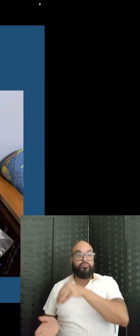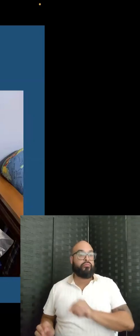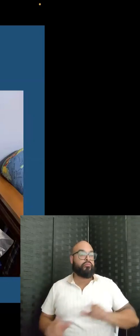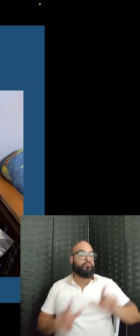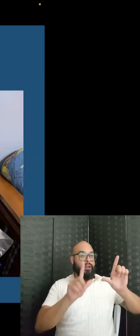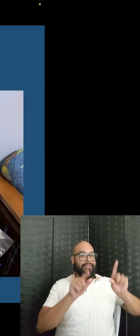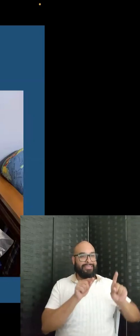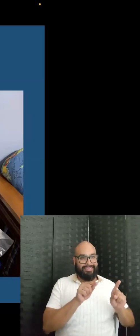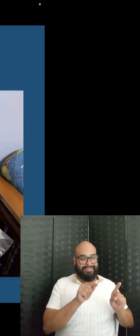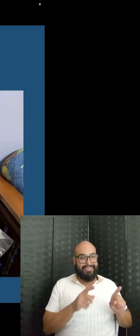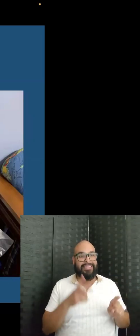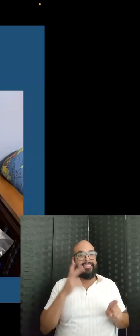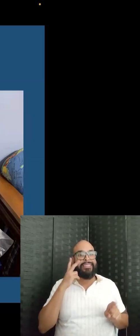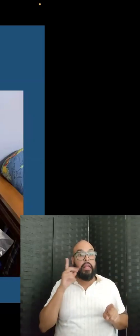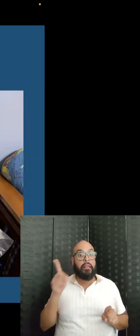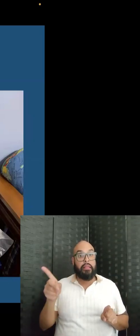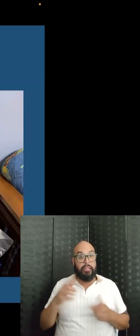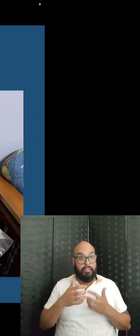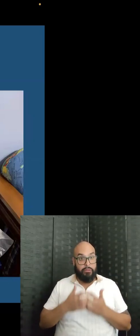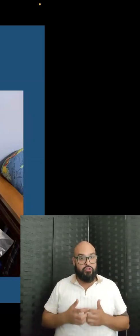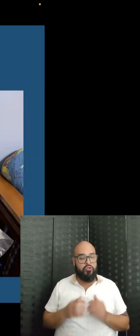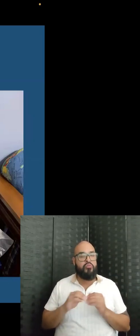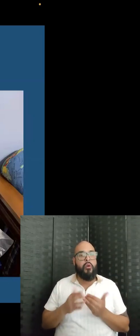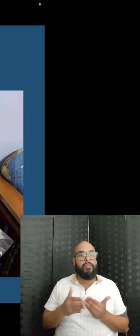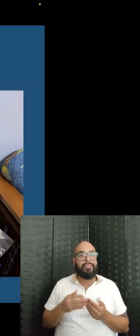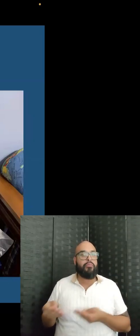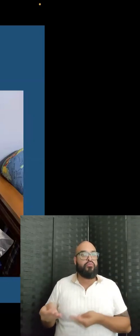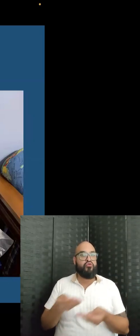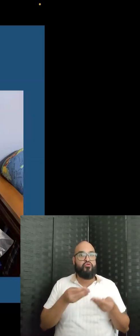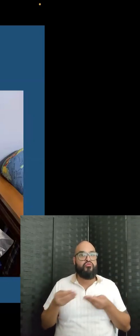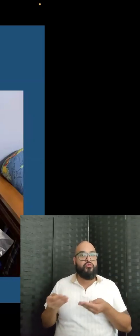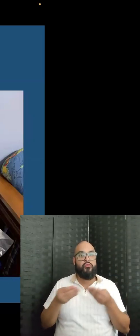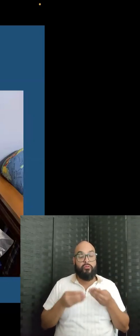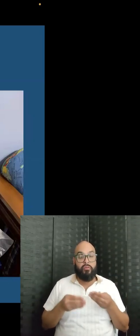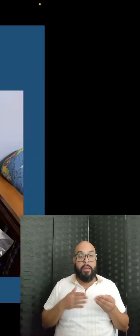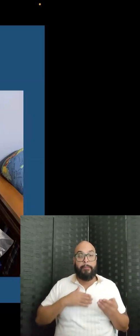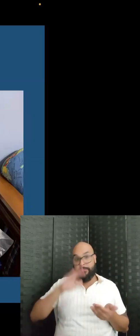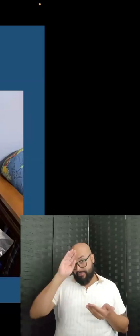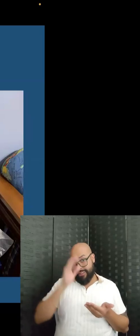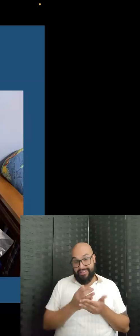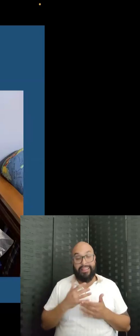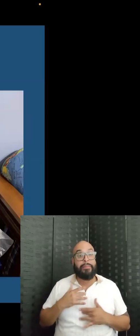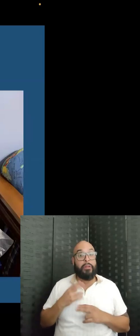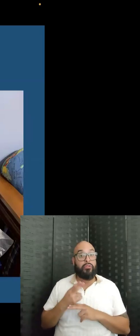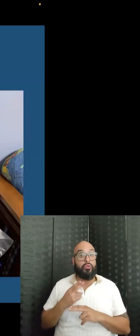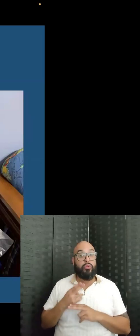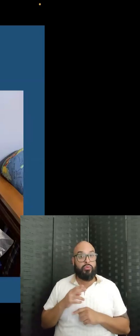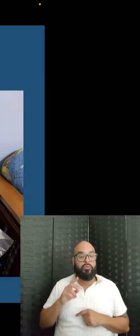So my son, for example, uses it when we travel to different events where he has to compete in educational contests.